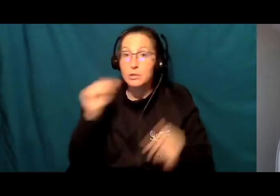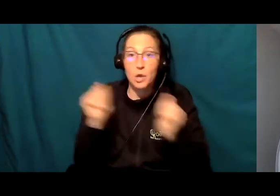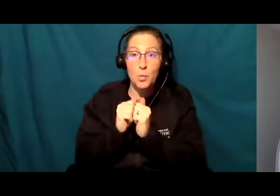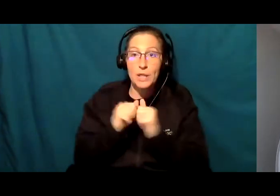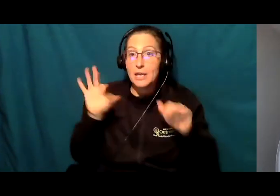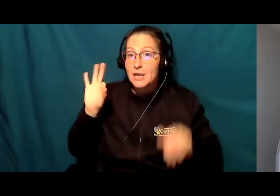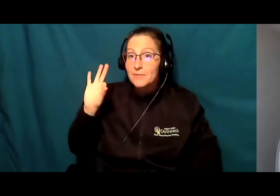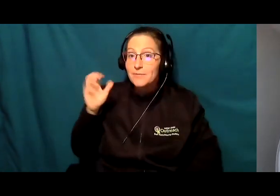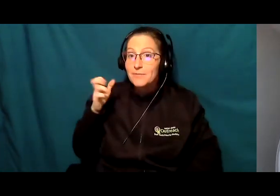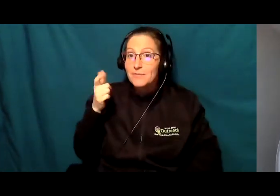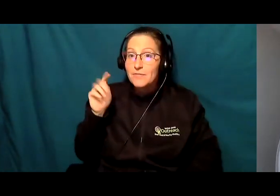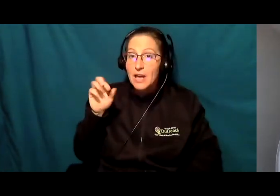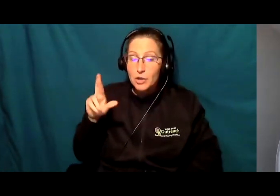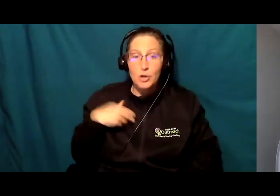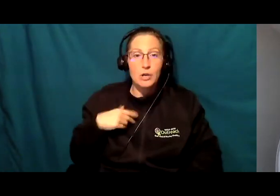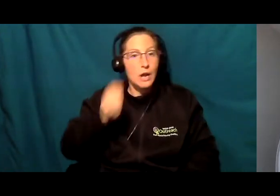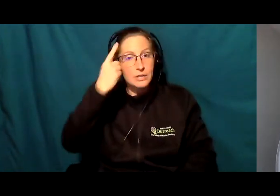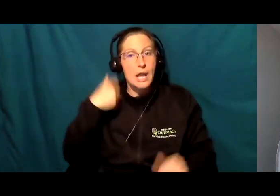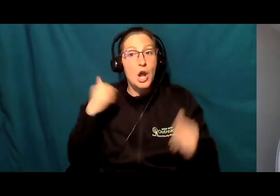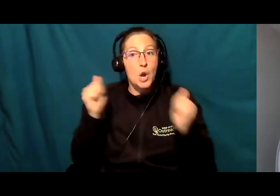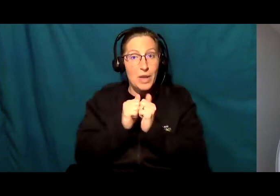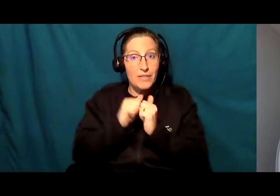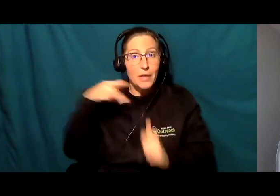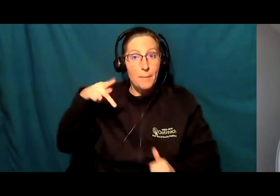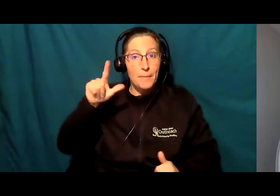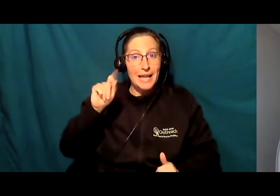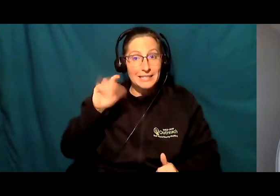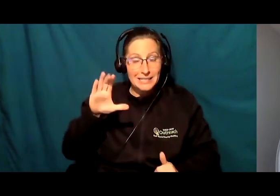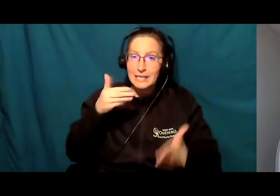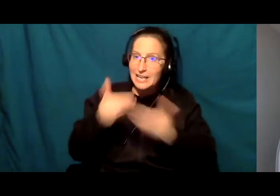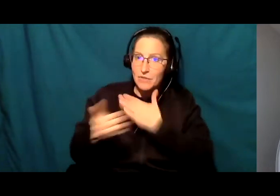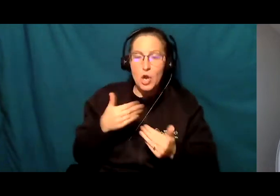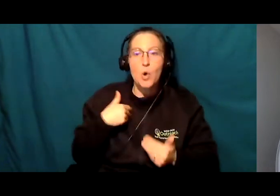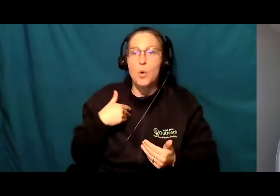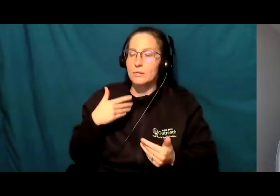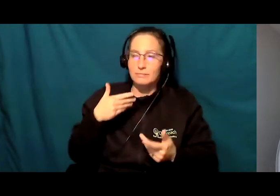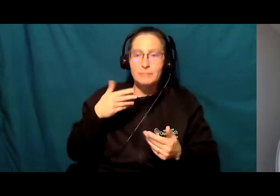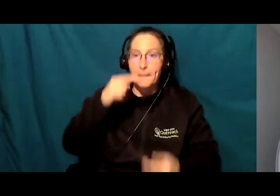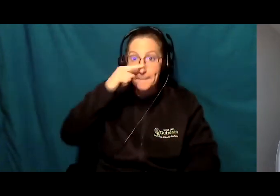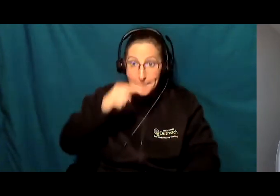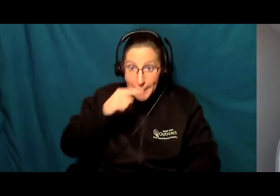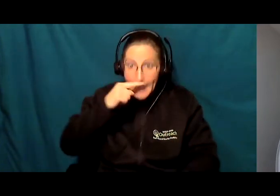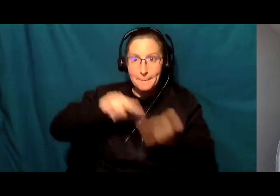Because I want her to know that with the beak, it's still the bird. Once she has that, we move to pictures.